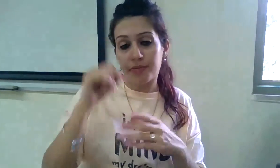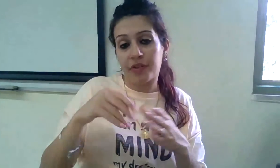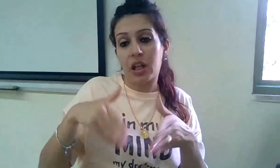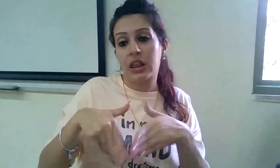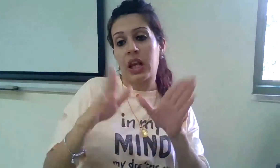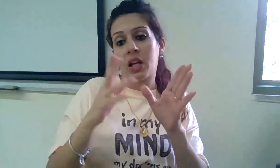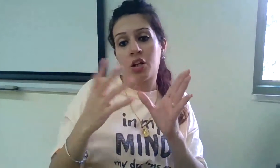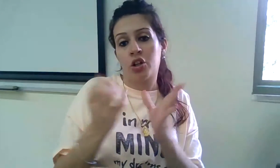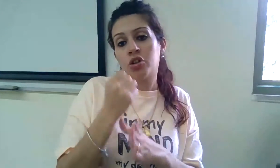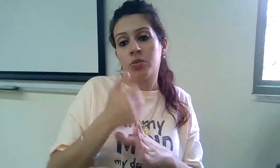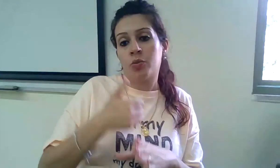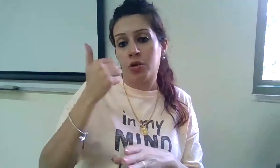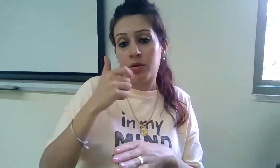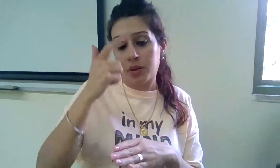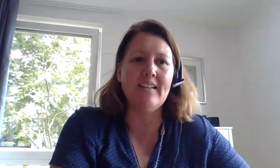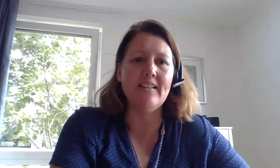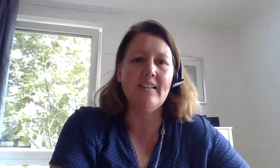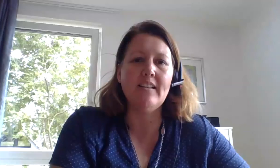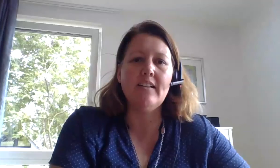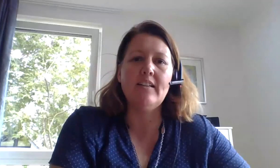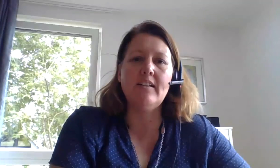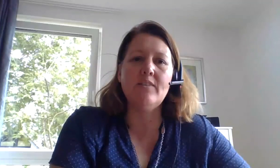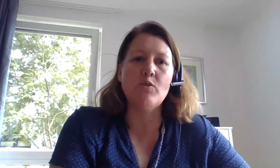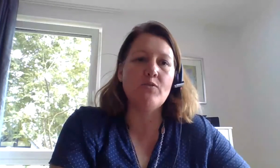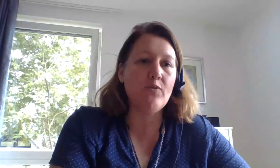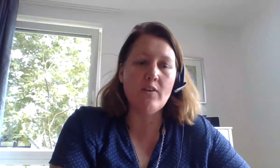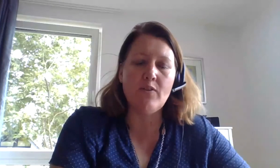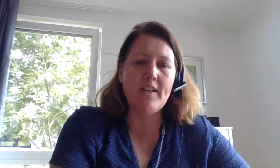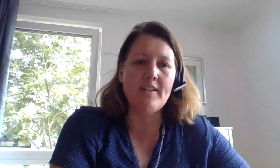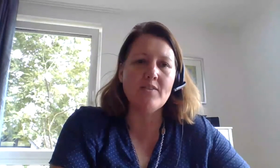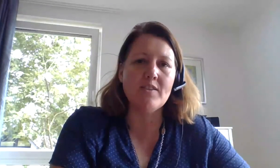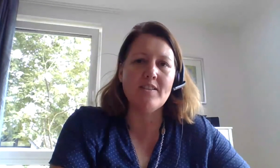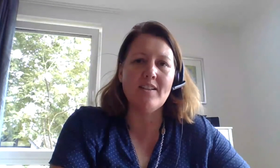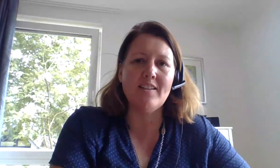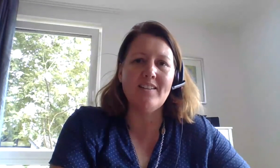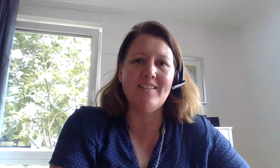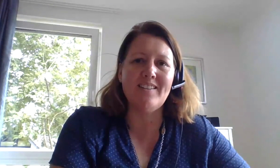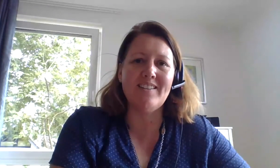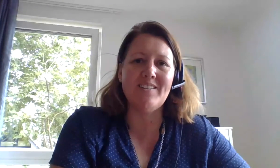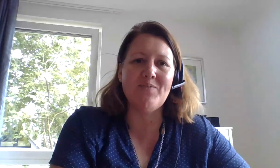but also Eszter and Ya-Ling. It was a very interesting